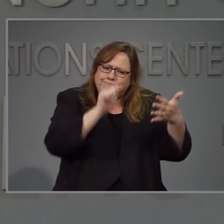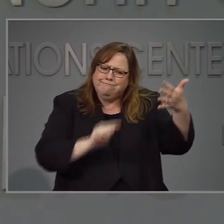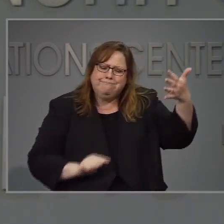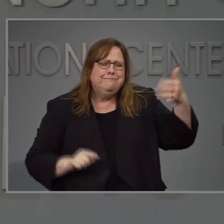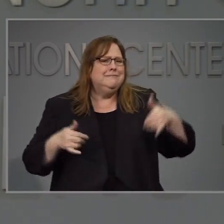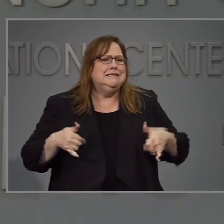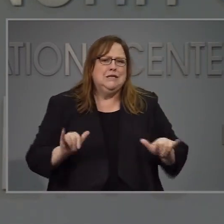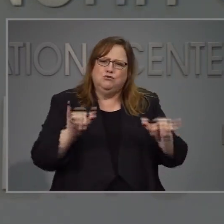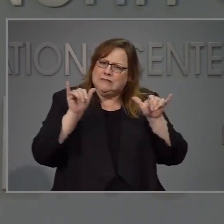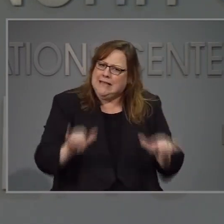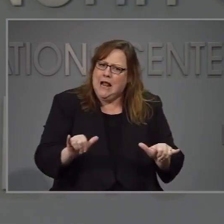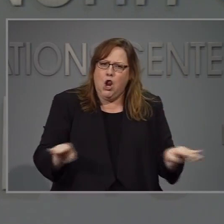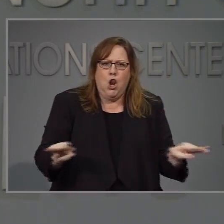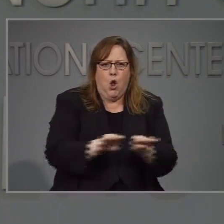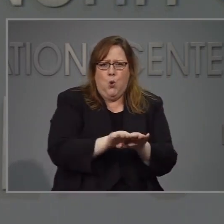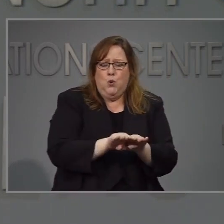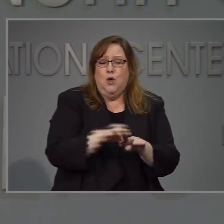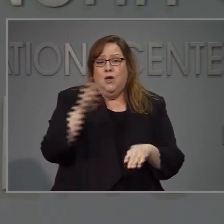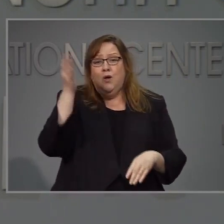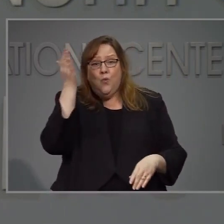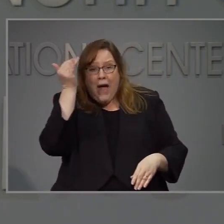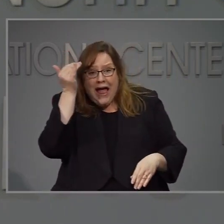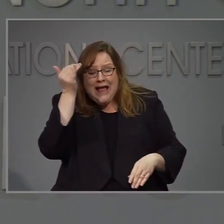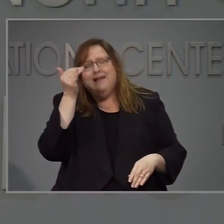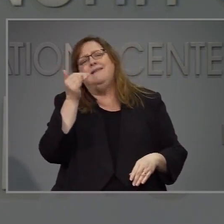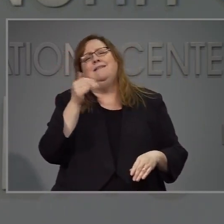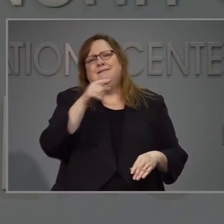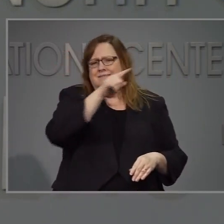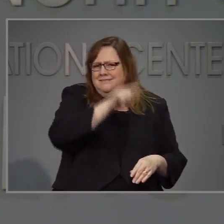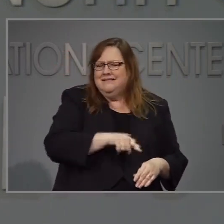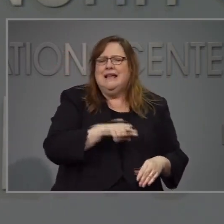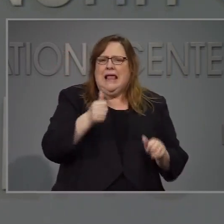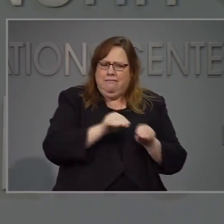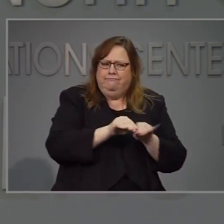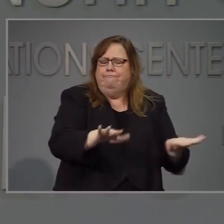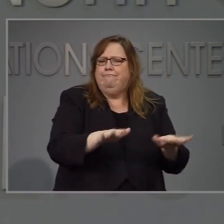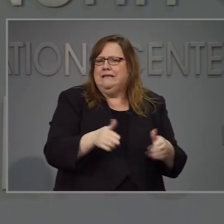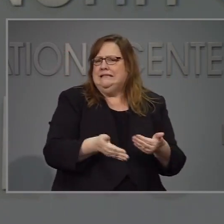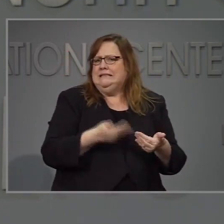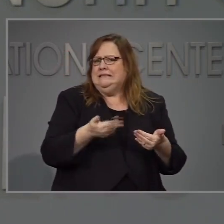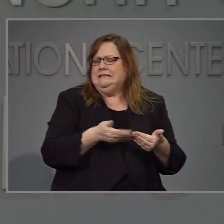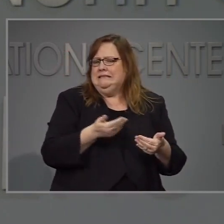ENTERTAINMENT VENUES SUCH AS MOVIE THEATERS BOWLING ALLEYS AND MUSEUMS AND PUBLIC